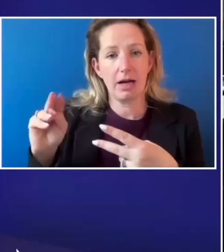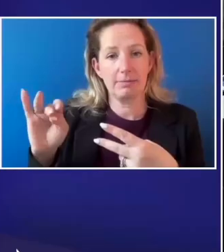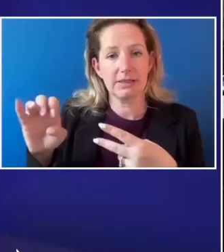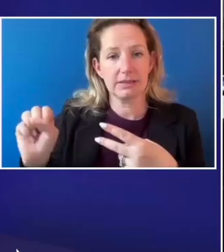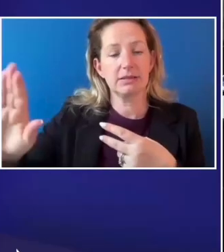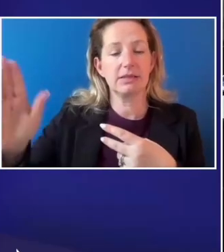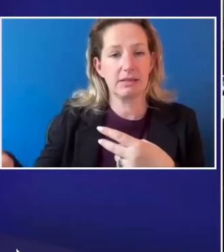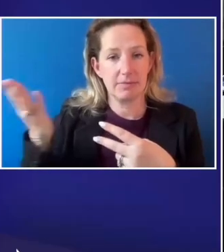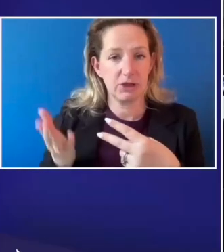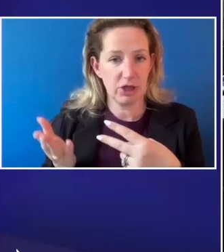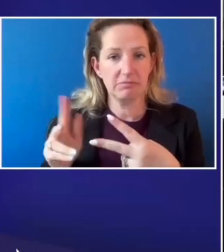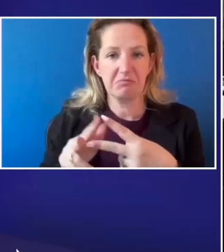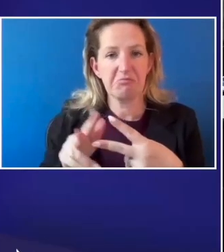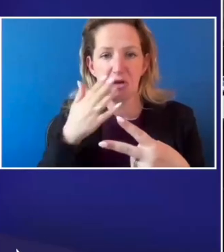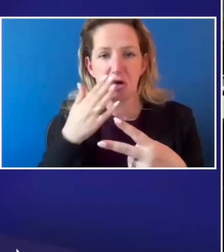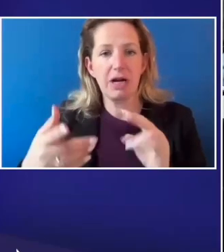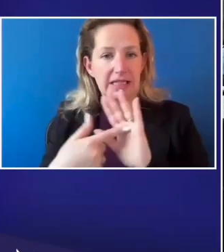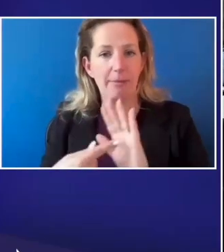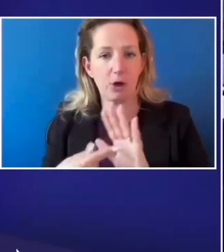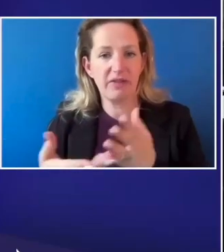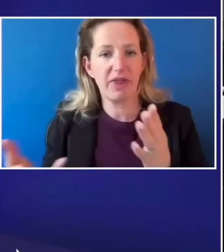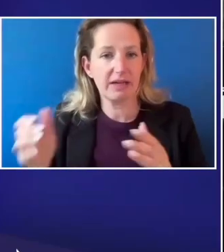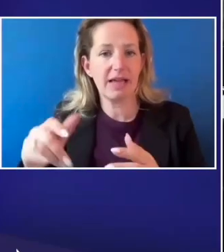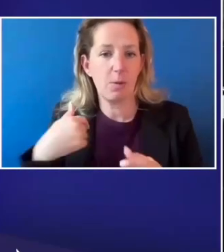examples of um, things that we've received in formats. So.